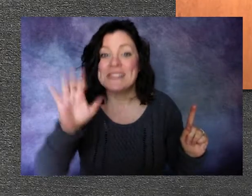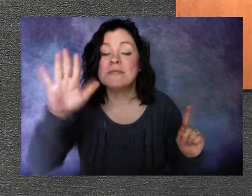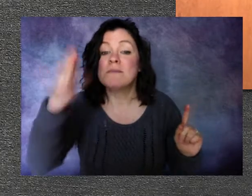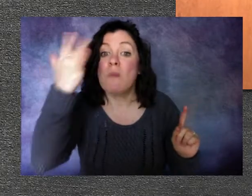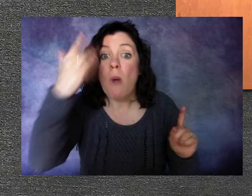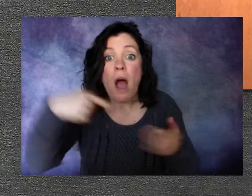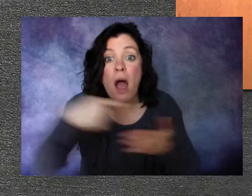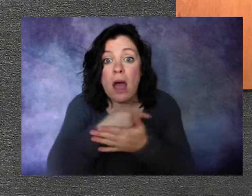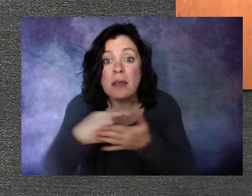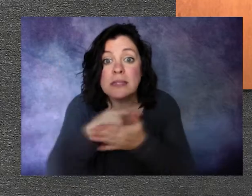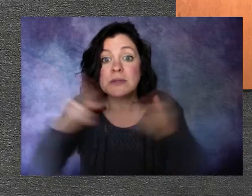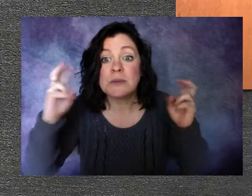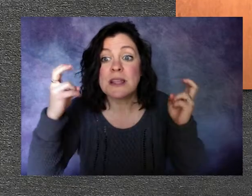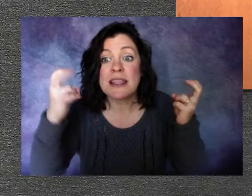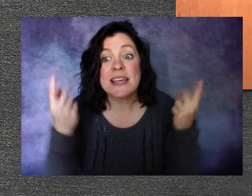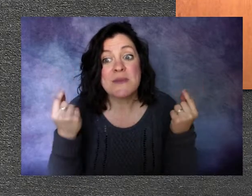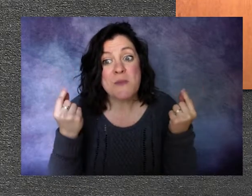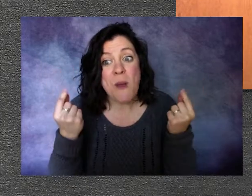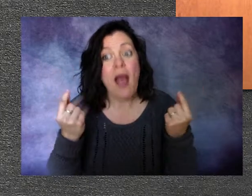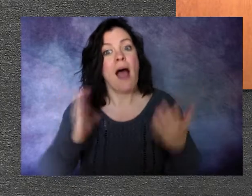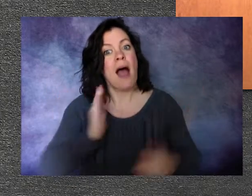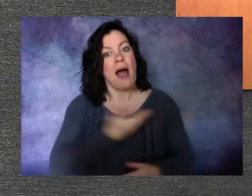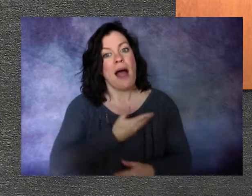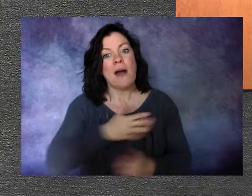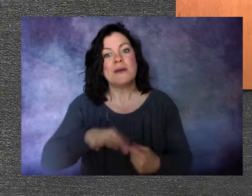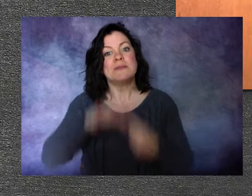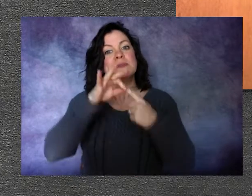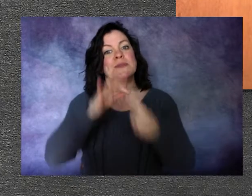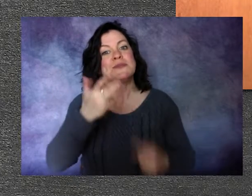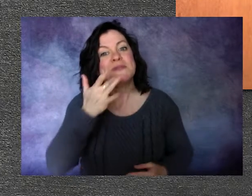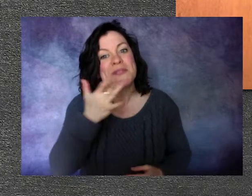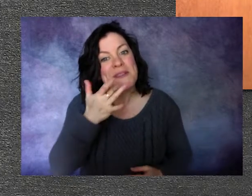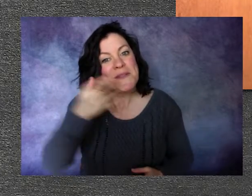Because today's topic is about our favorite PBS character.